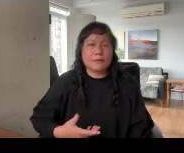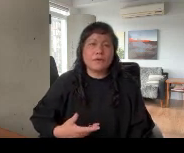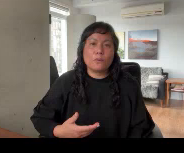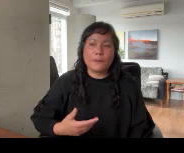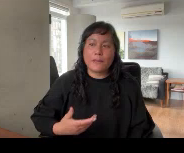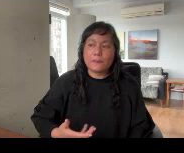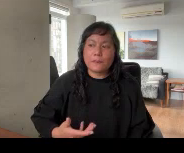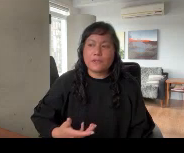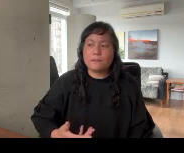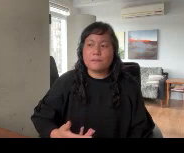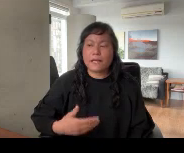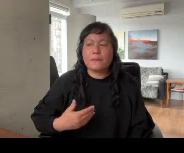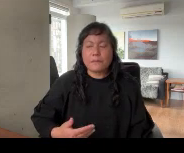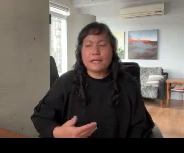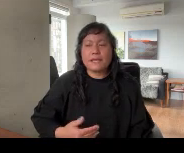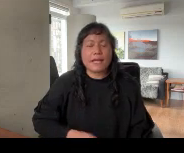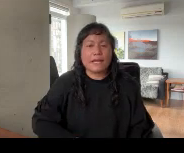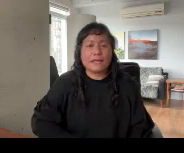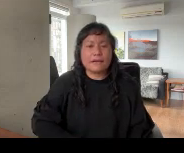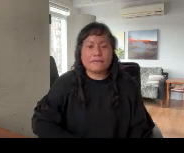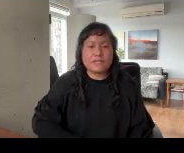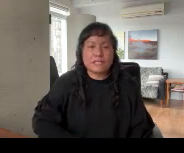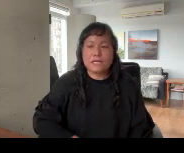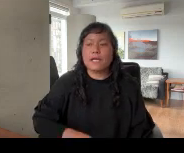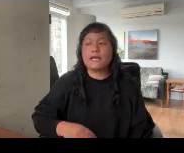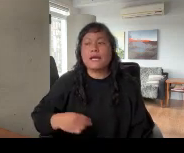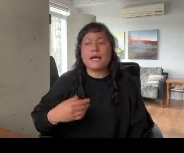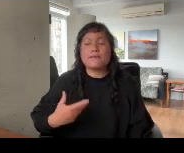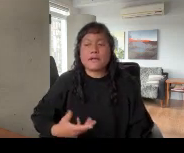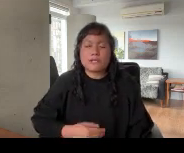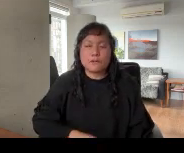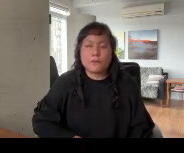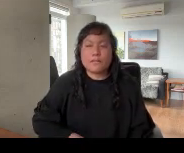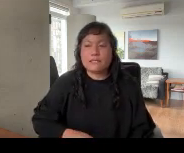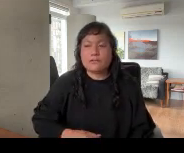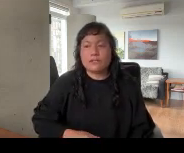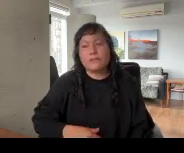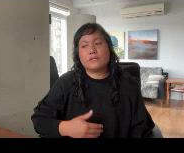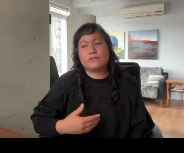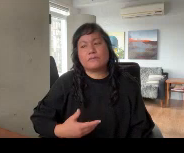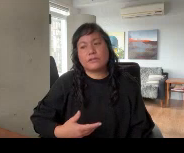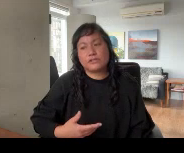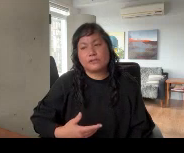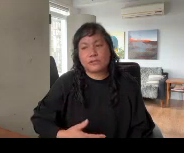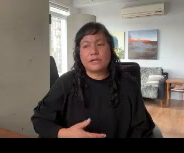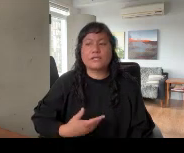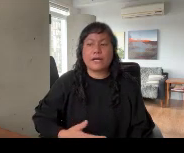enable what people can be in any given society. And that's a quote that's attributed to Richard